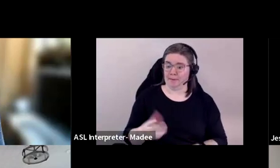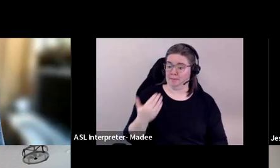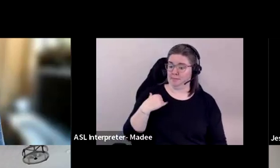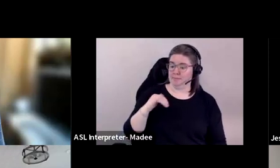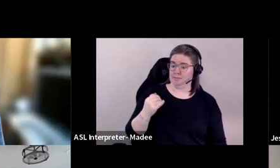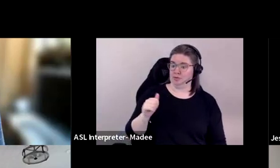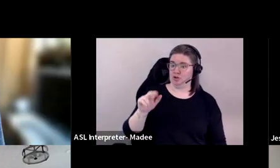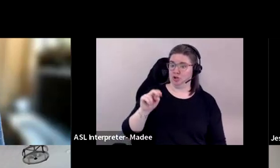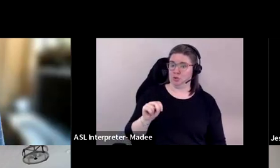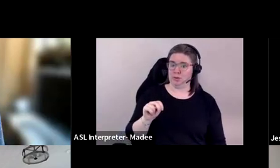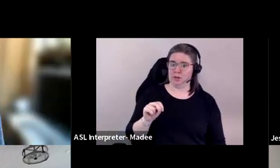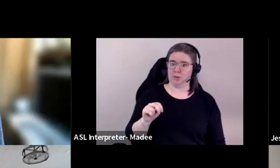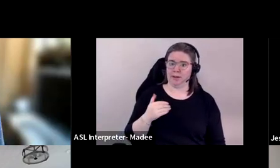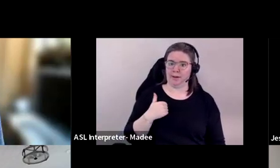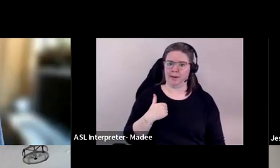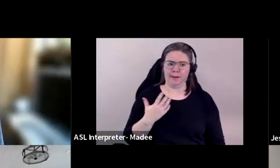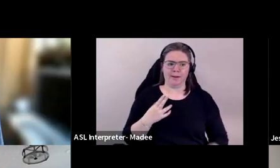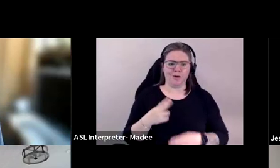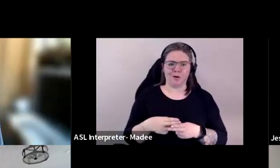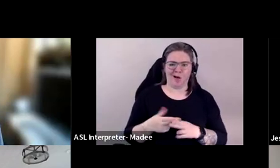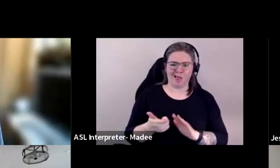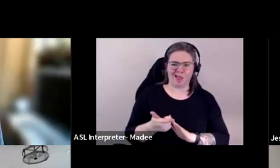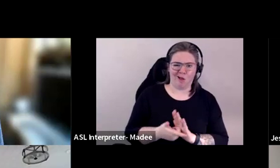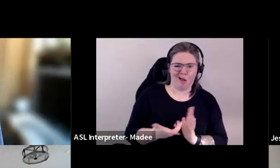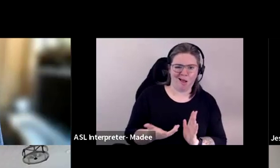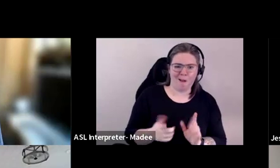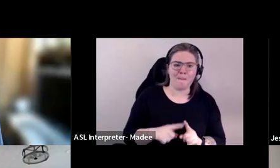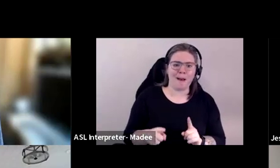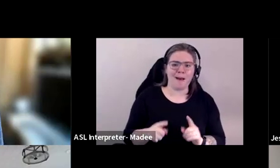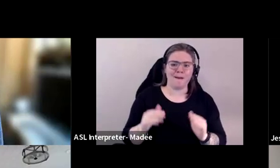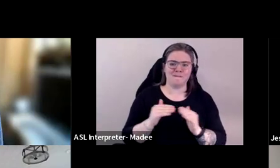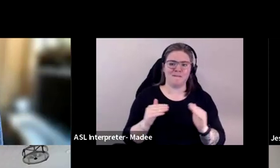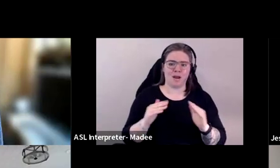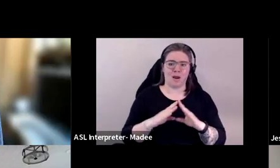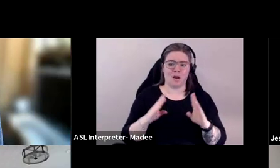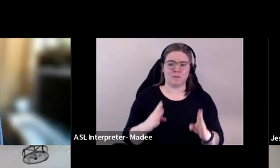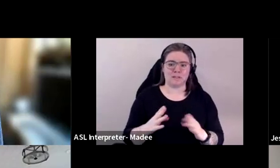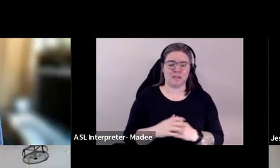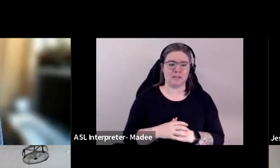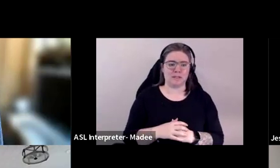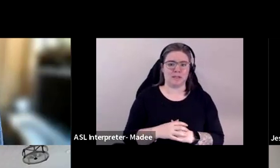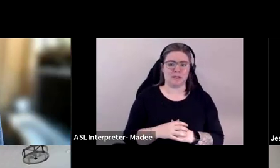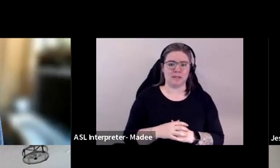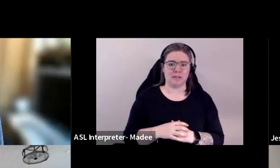Meri Helbig: I don't know if they call it a law, but it's under fair housing, and you cannot. It's called source of income.